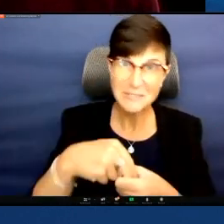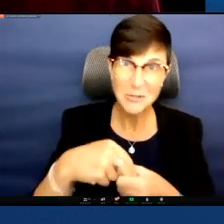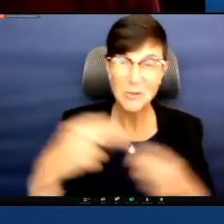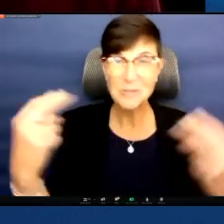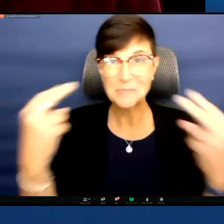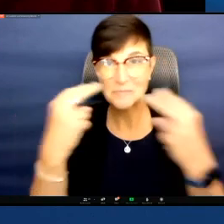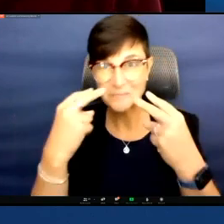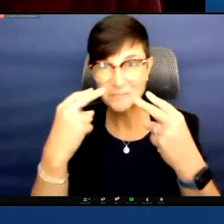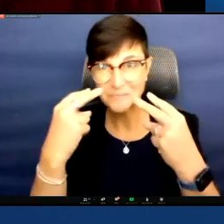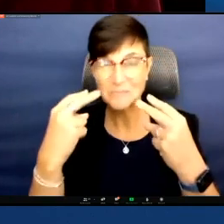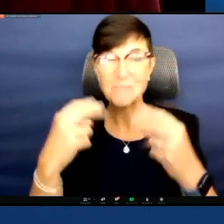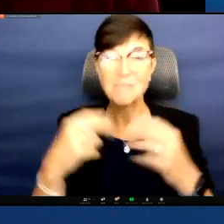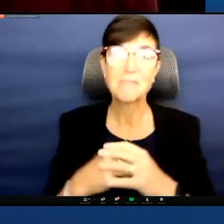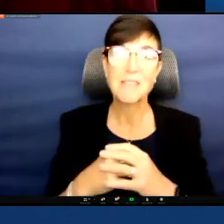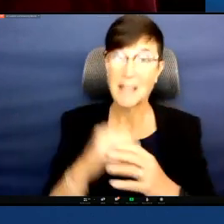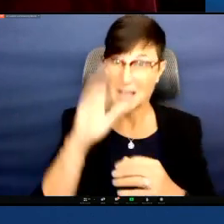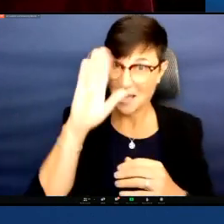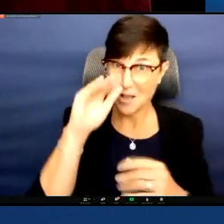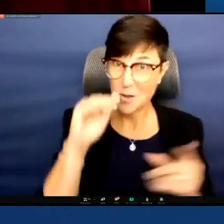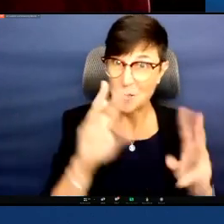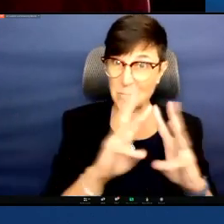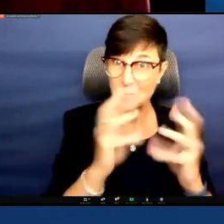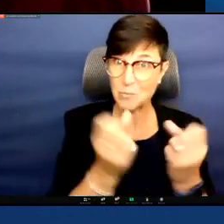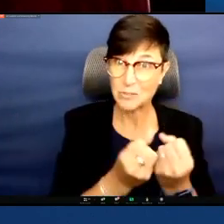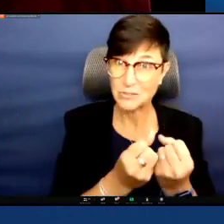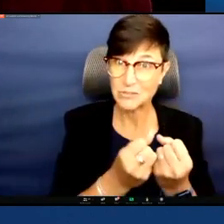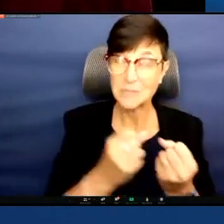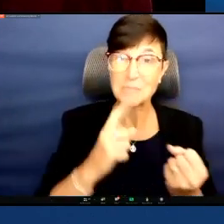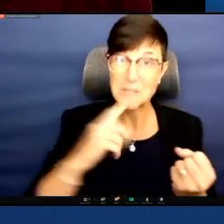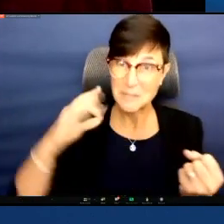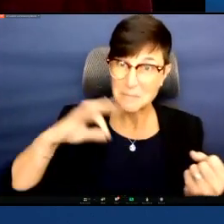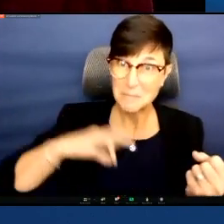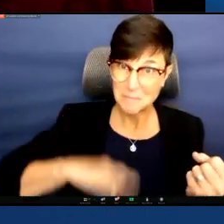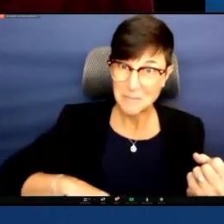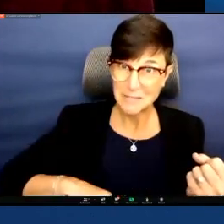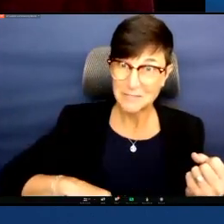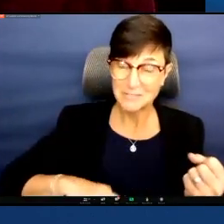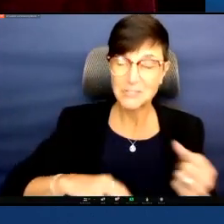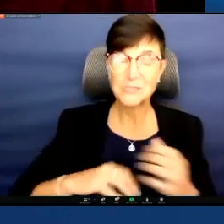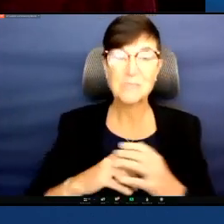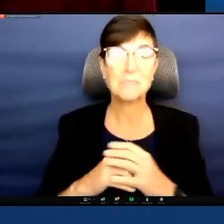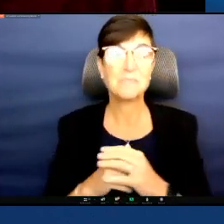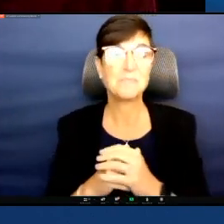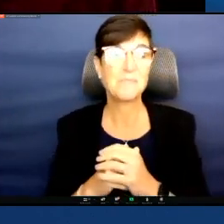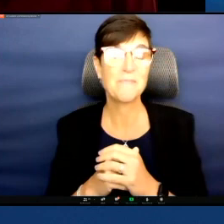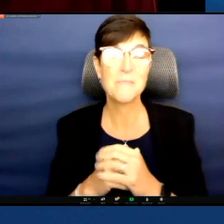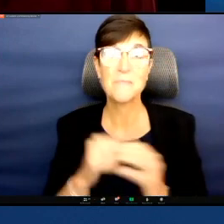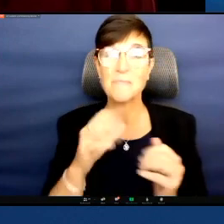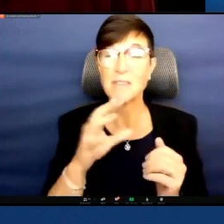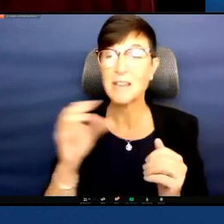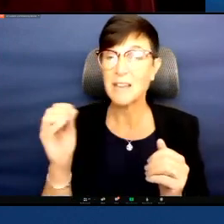that was presented today you find helpful and useful. And please use those links